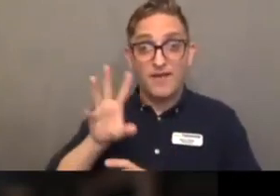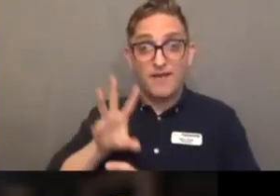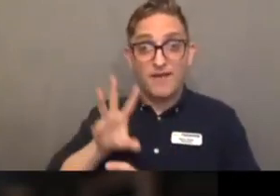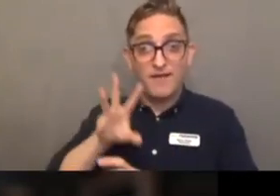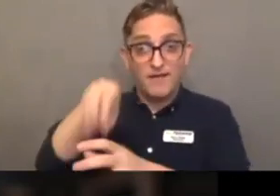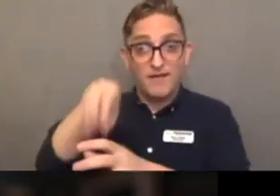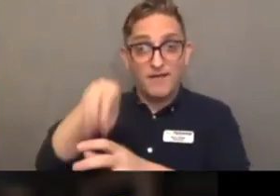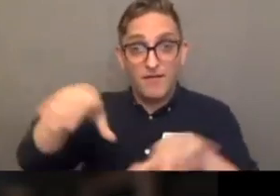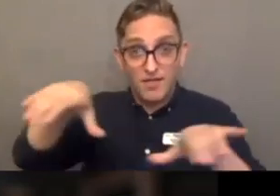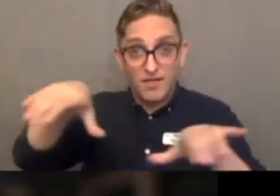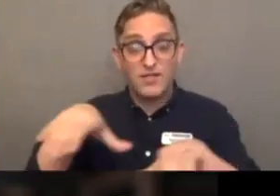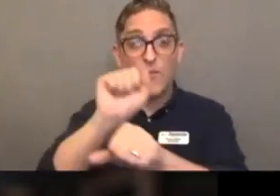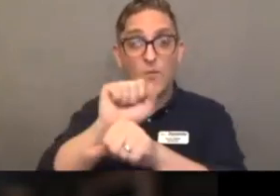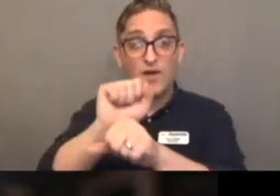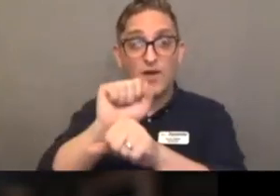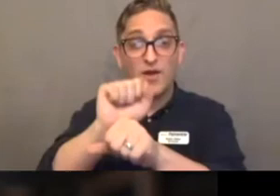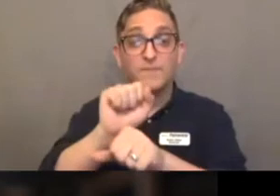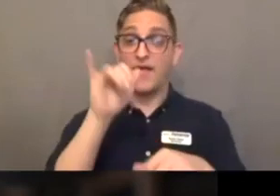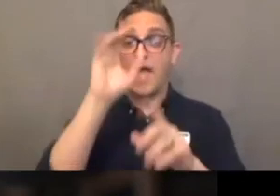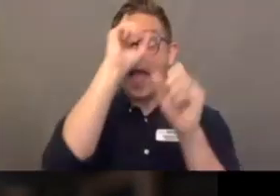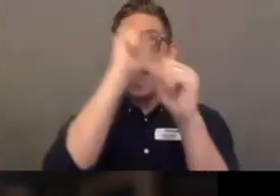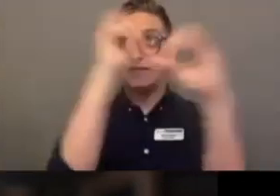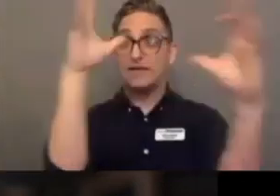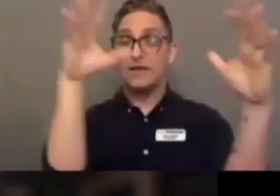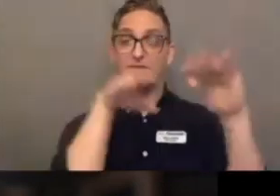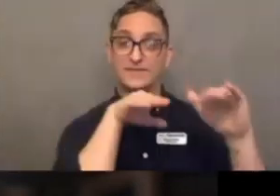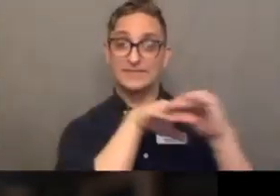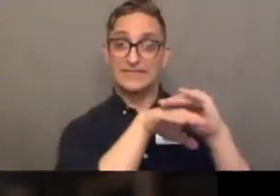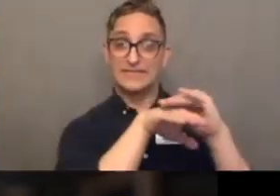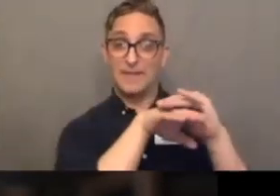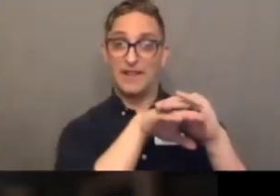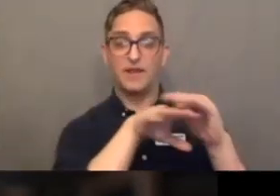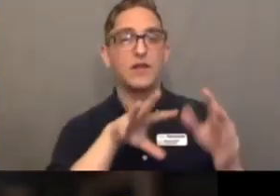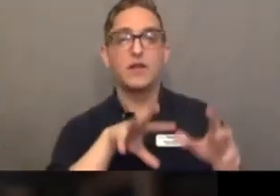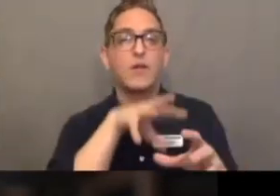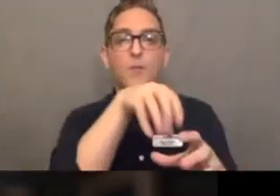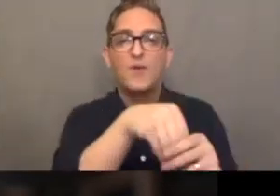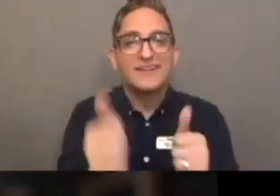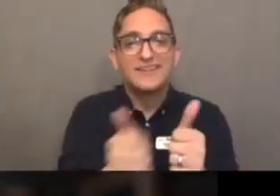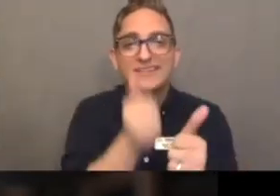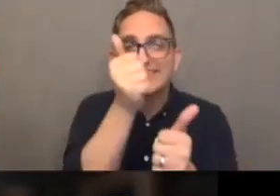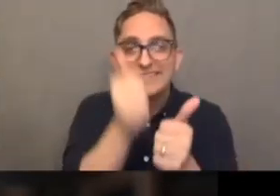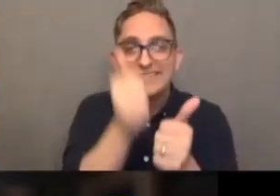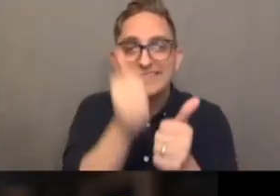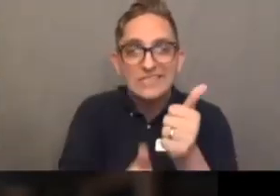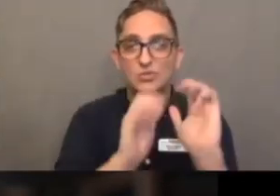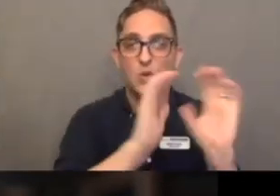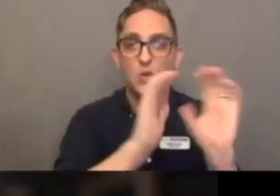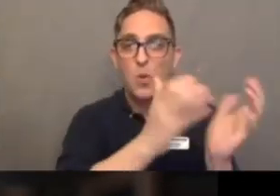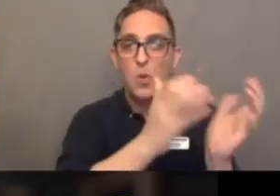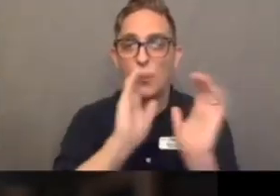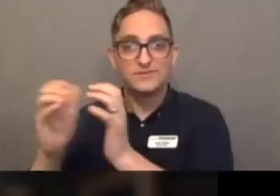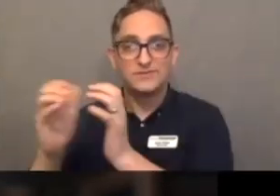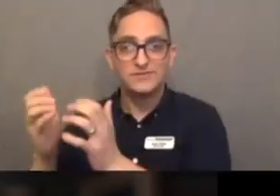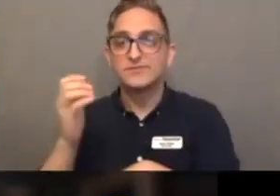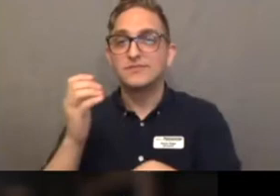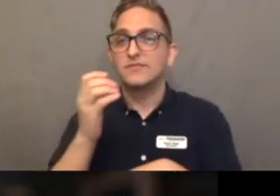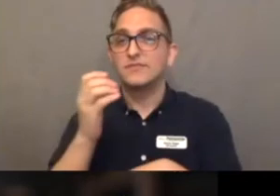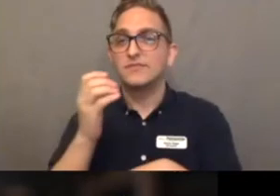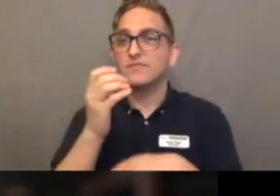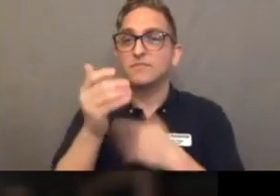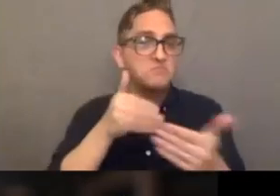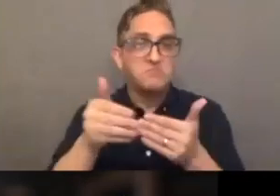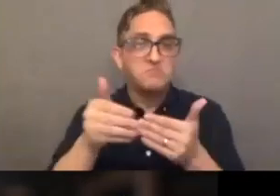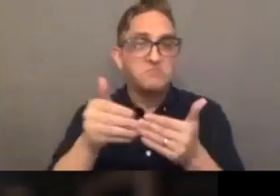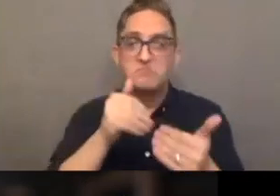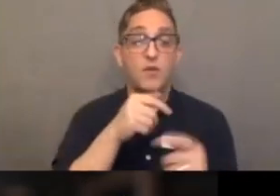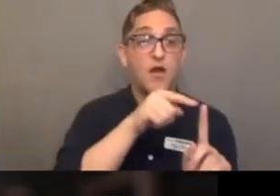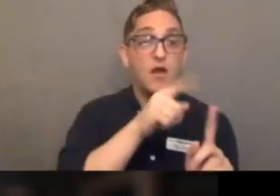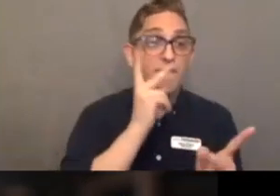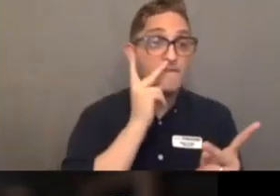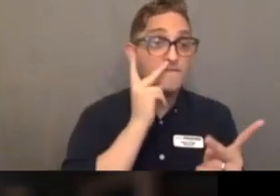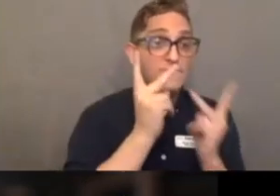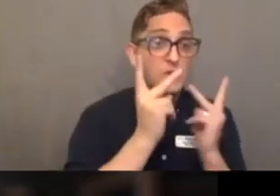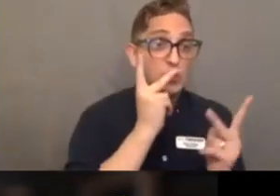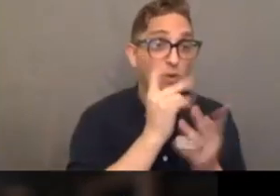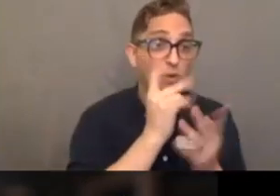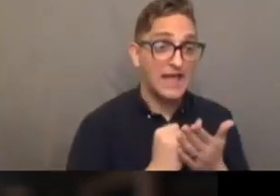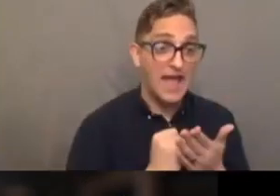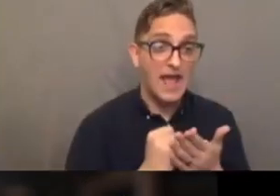built into from the moment. Everything from visual design and interaction design, courses